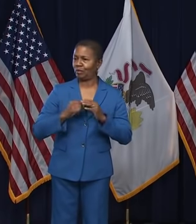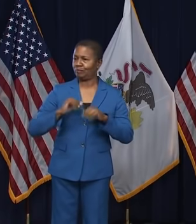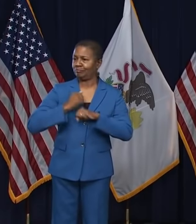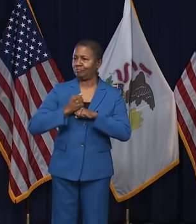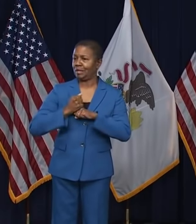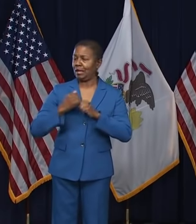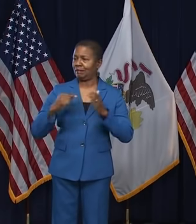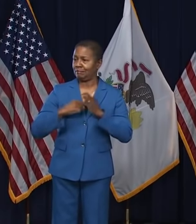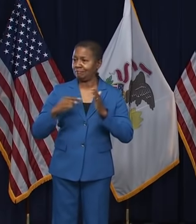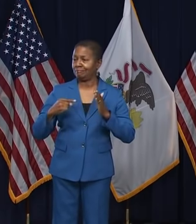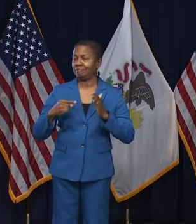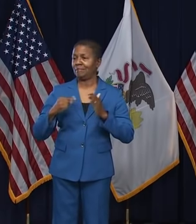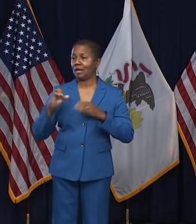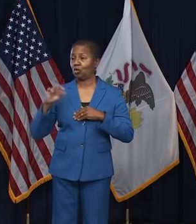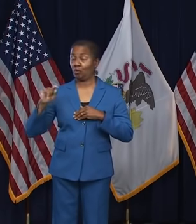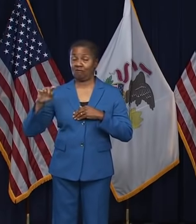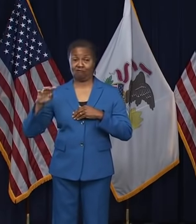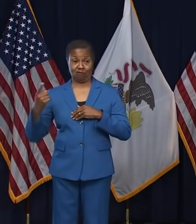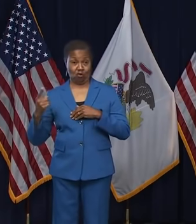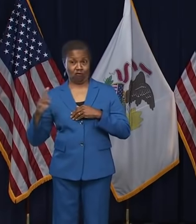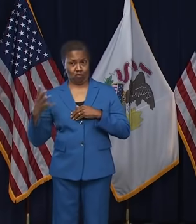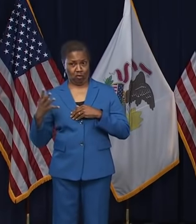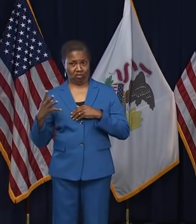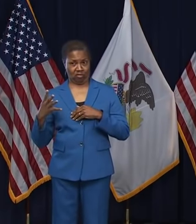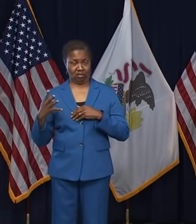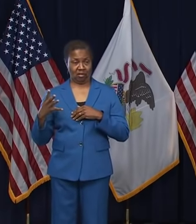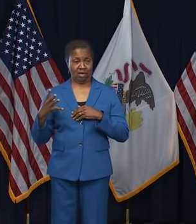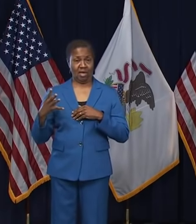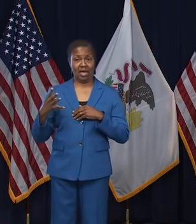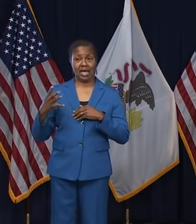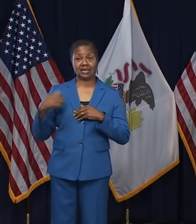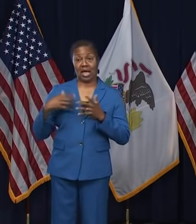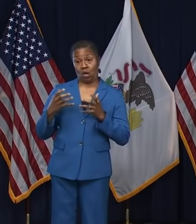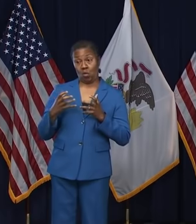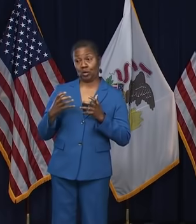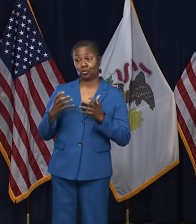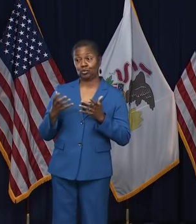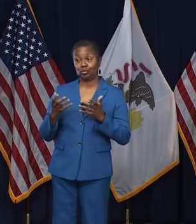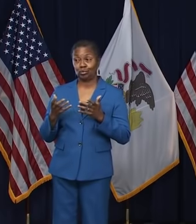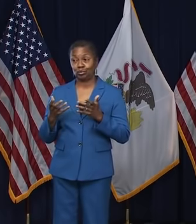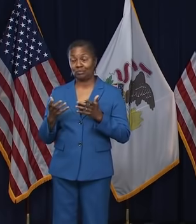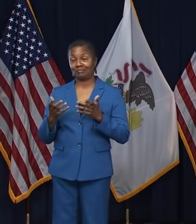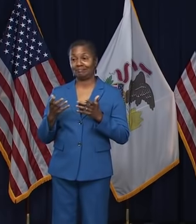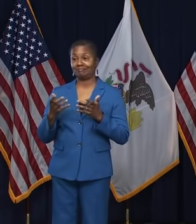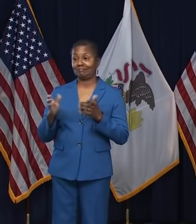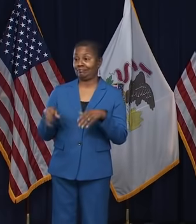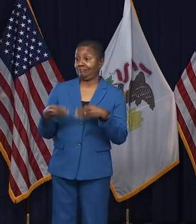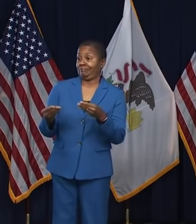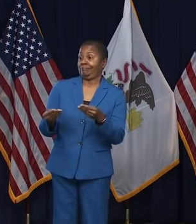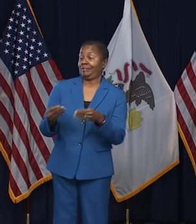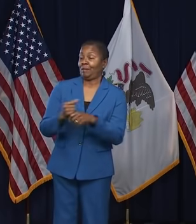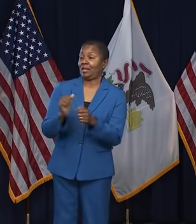and so we're in the process of that but we set a deadline of